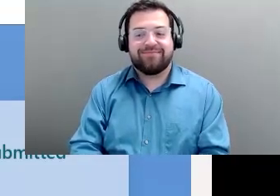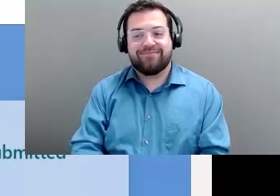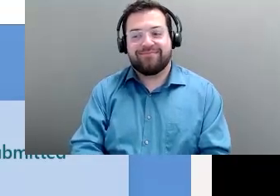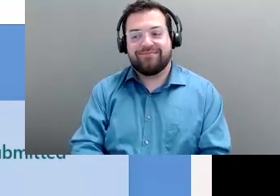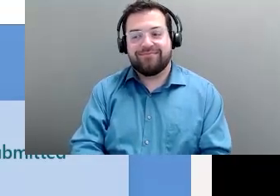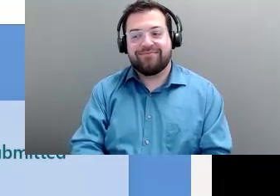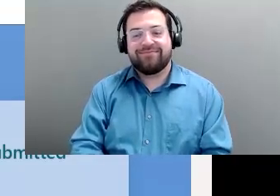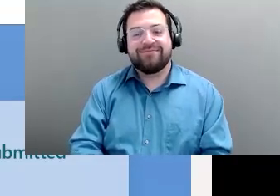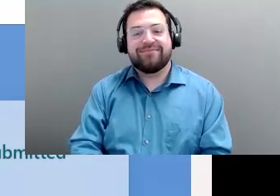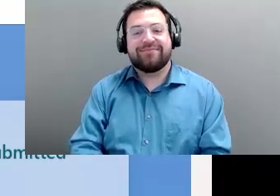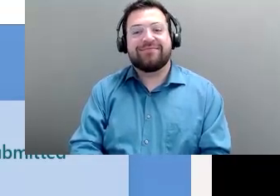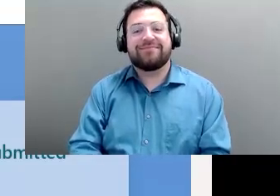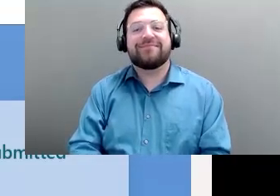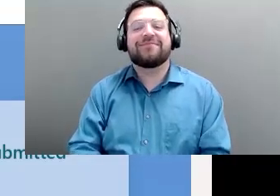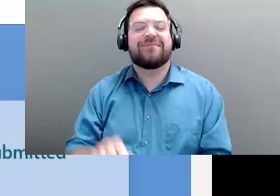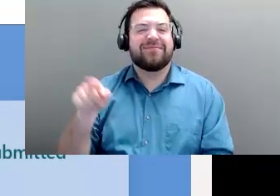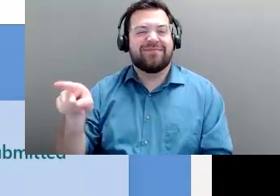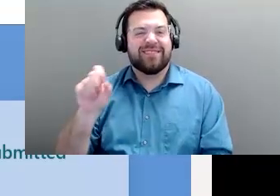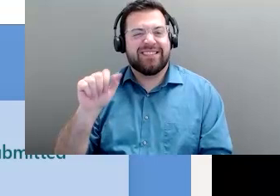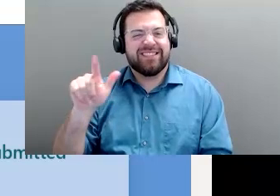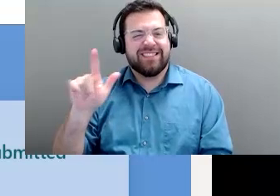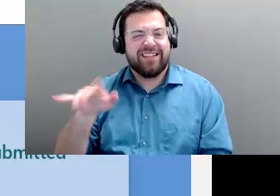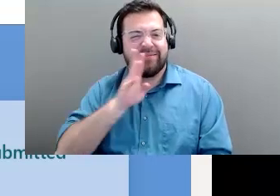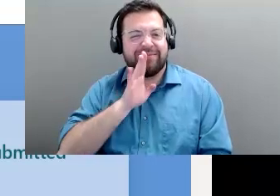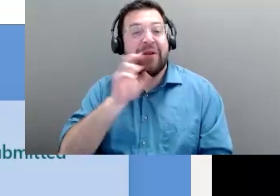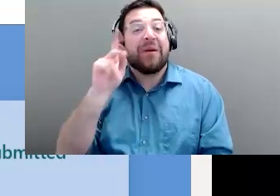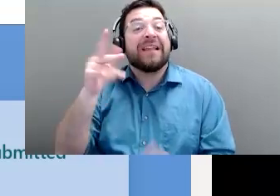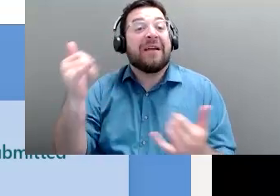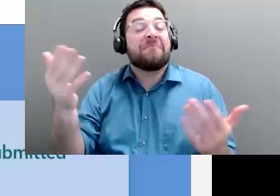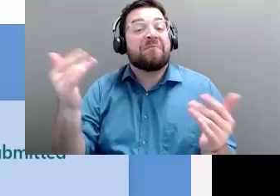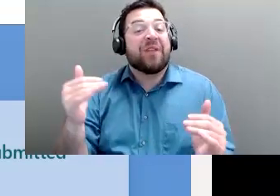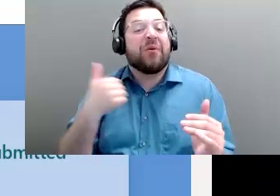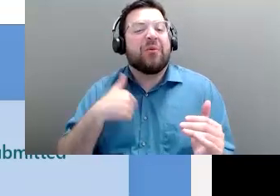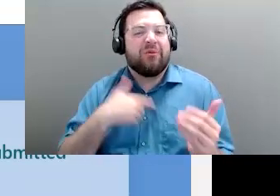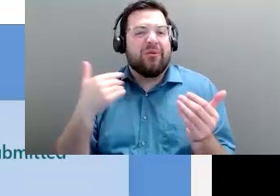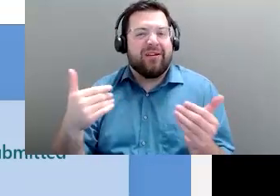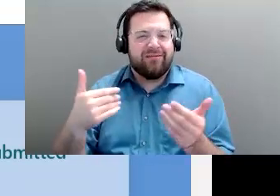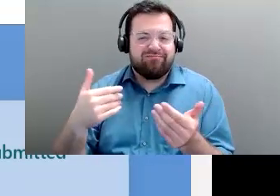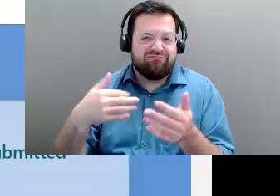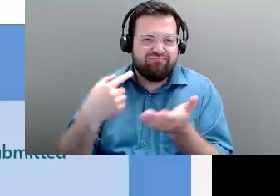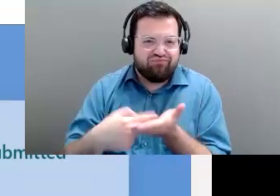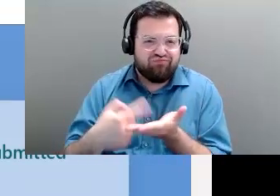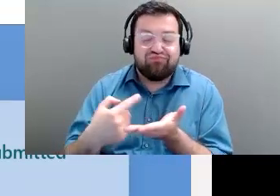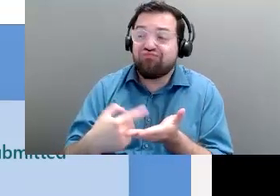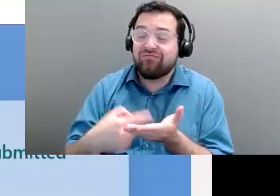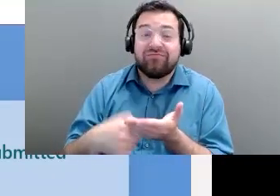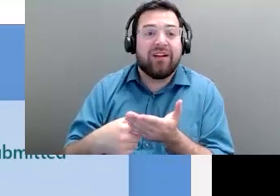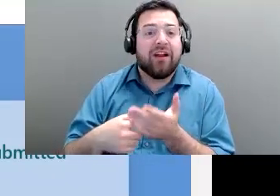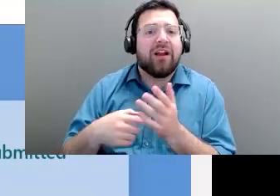Okay. Let's go ahead and talk about it. Do you have the view of,